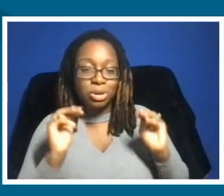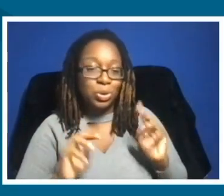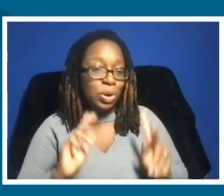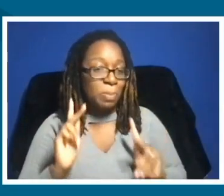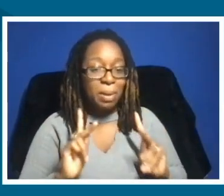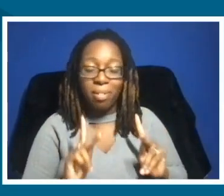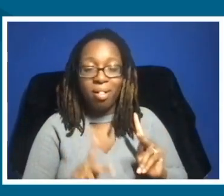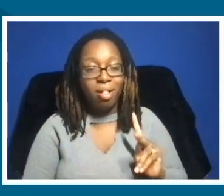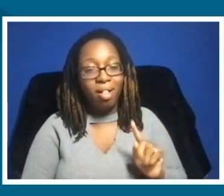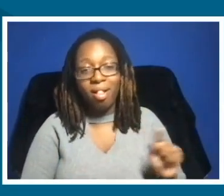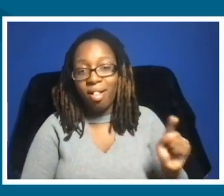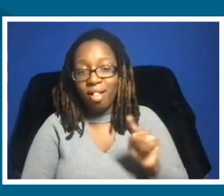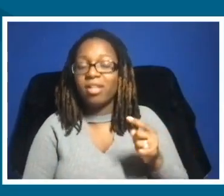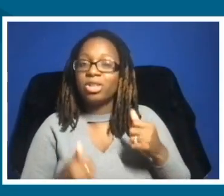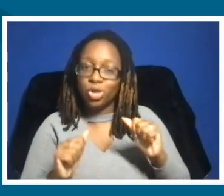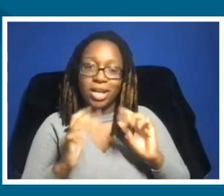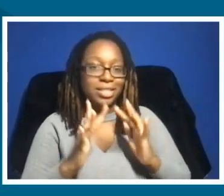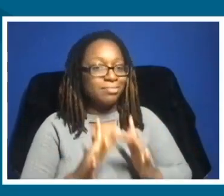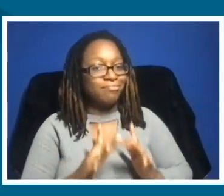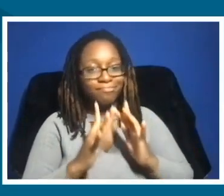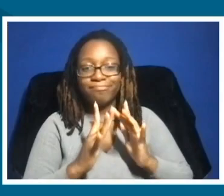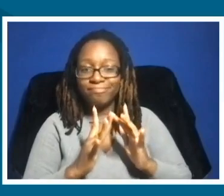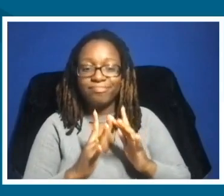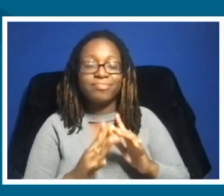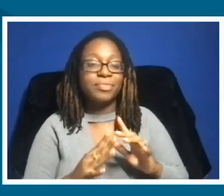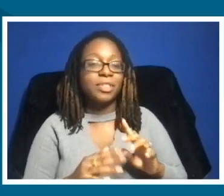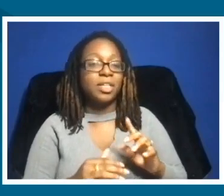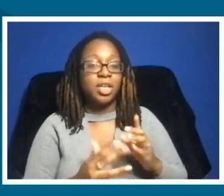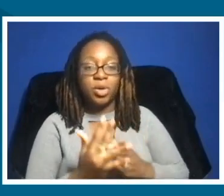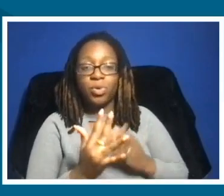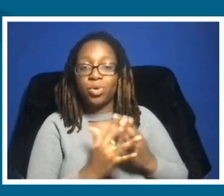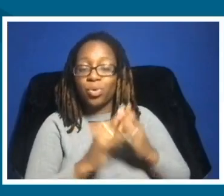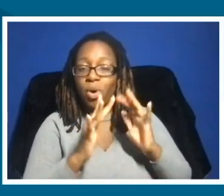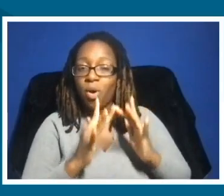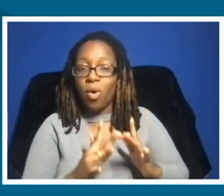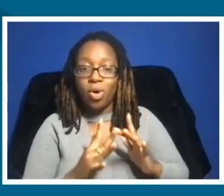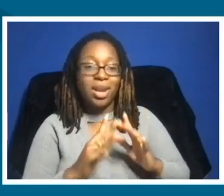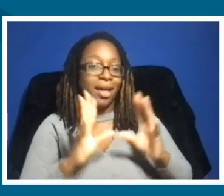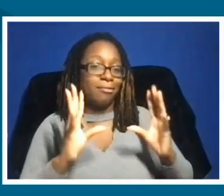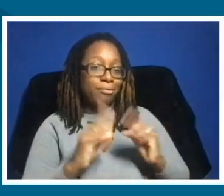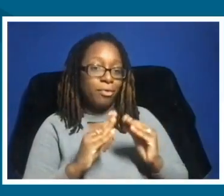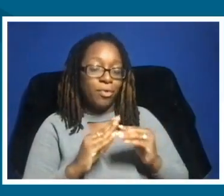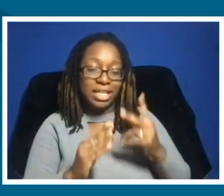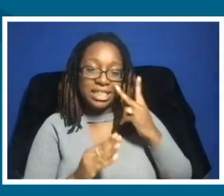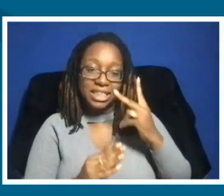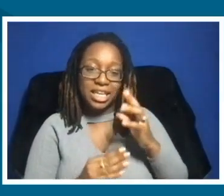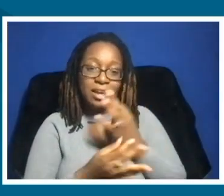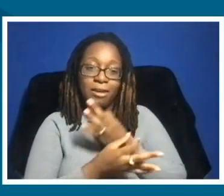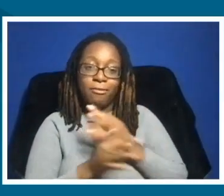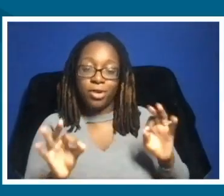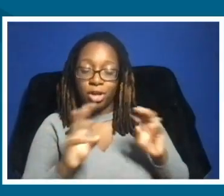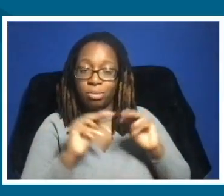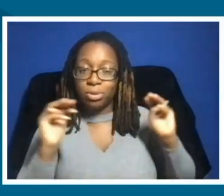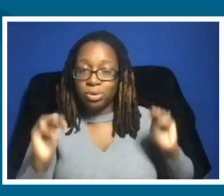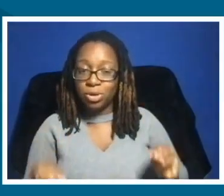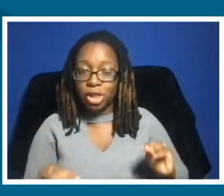make those connections first connected with andrea through an online forum that i found on free the museum's website i